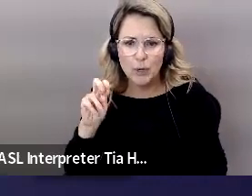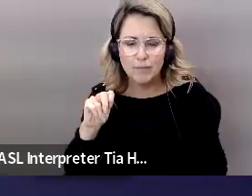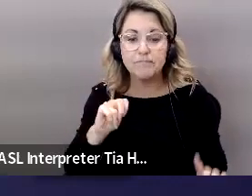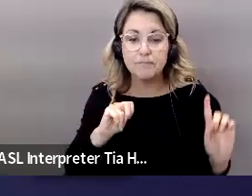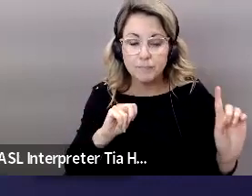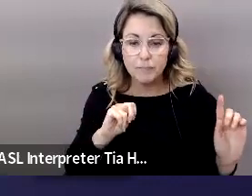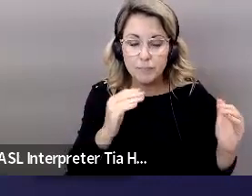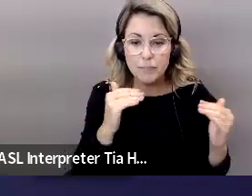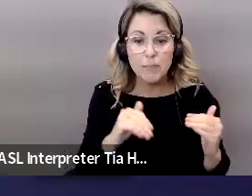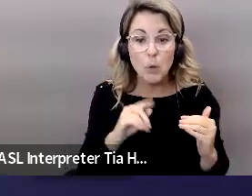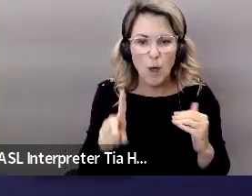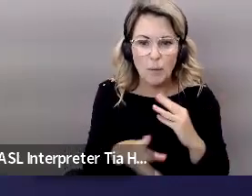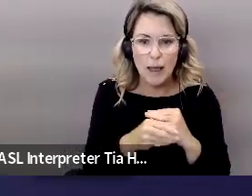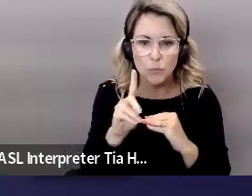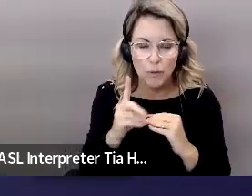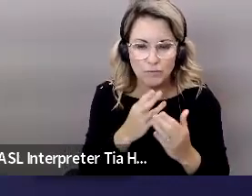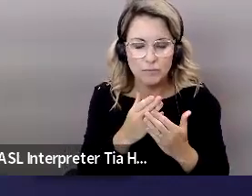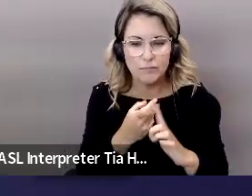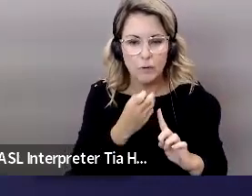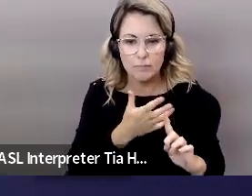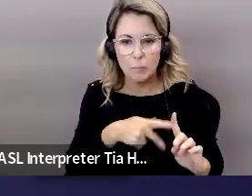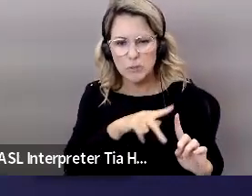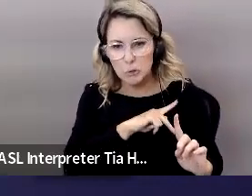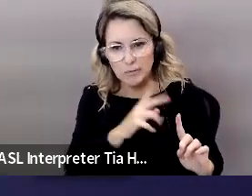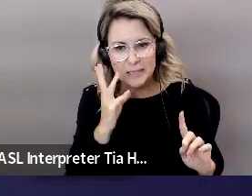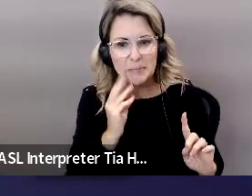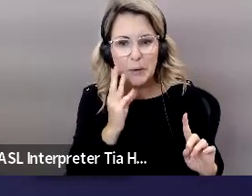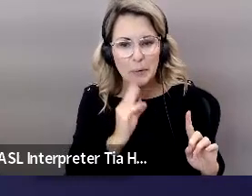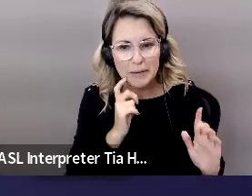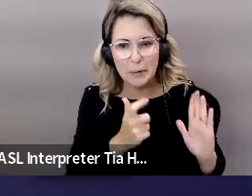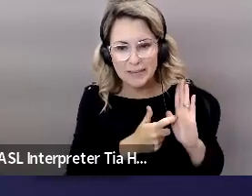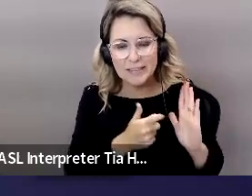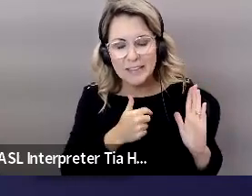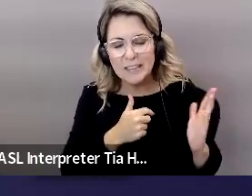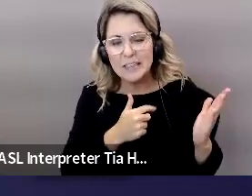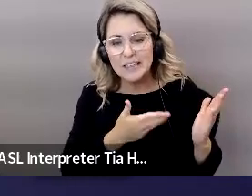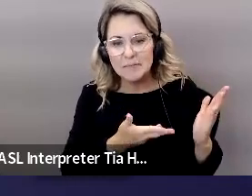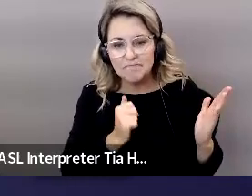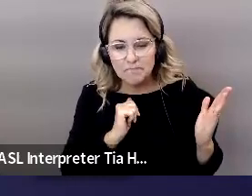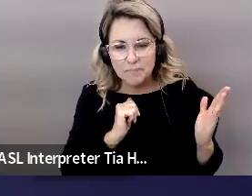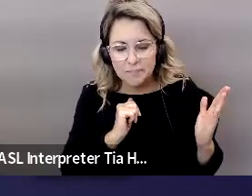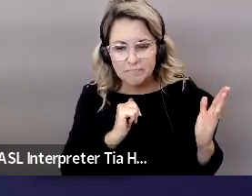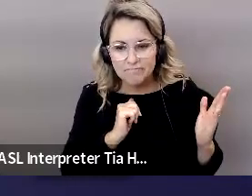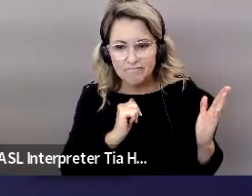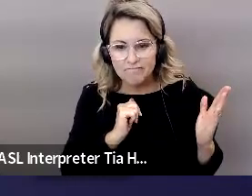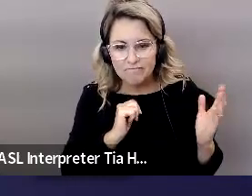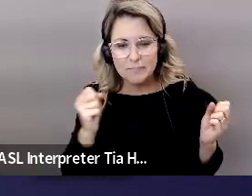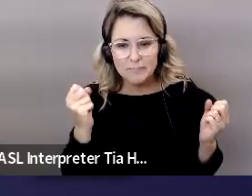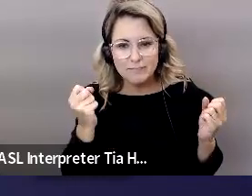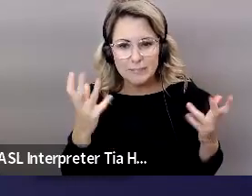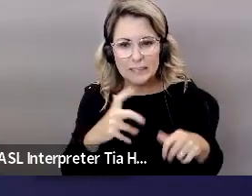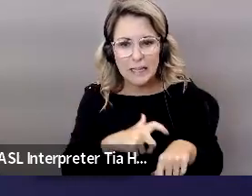I would say just from a personal experience standpoint is, oftentimes I've gone in and